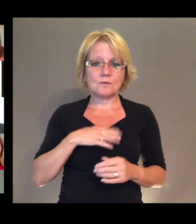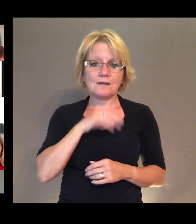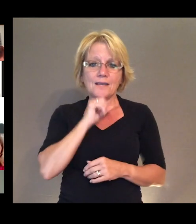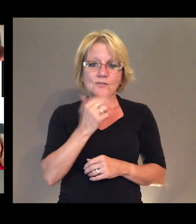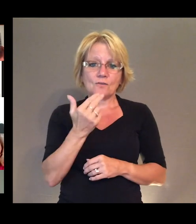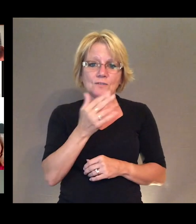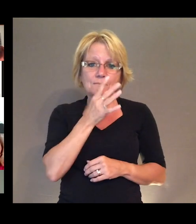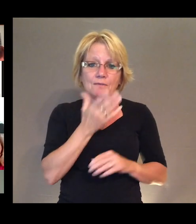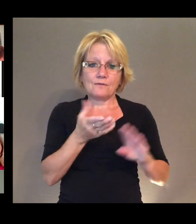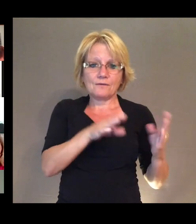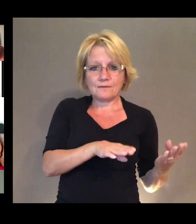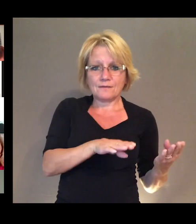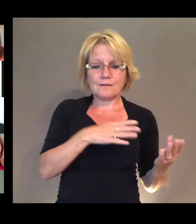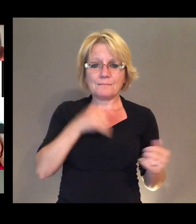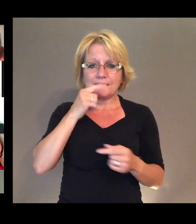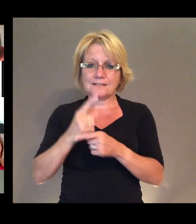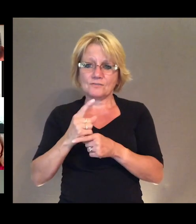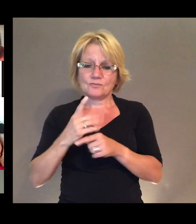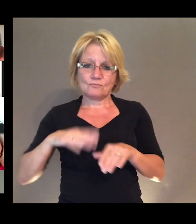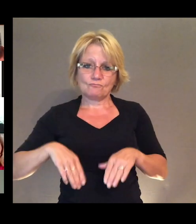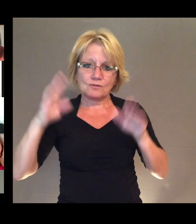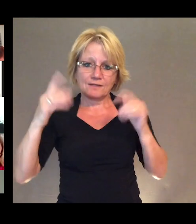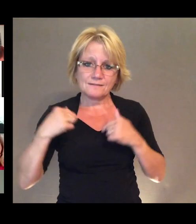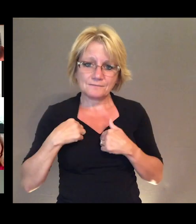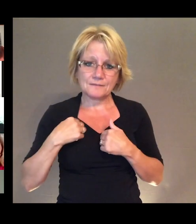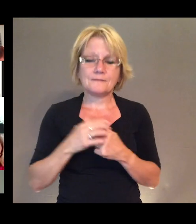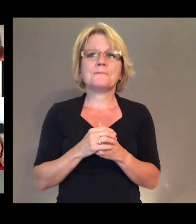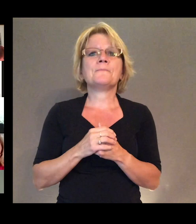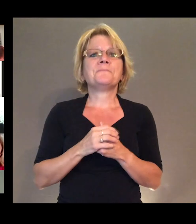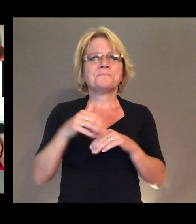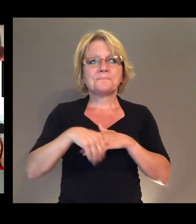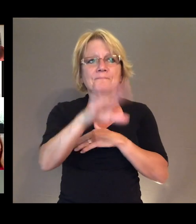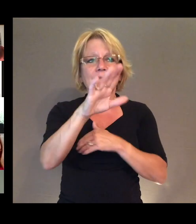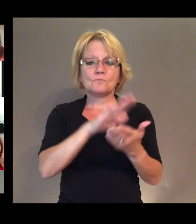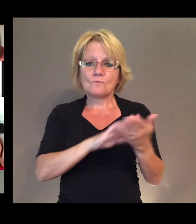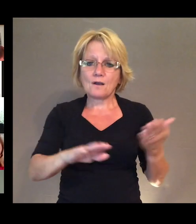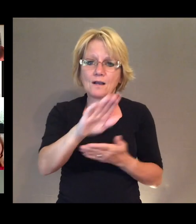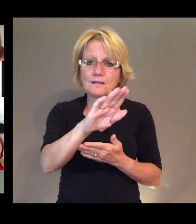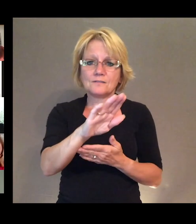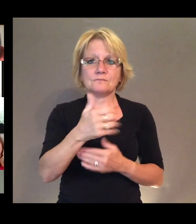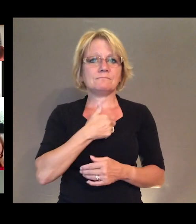and my sister raised me. And so when I went off to college, I had no idea what I was doing.